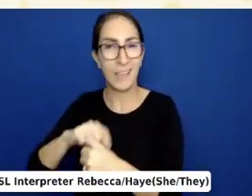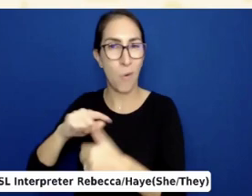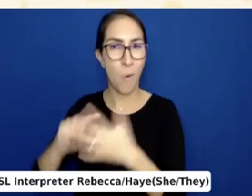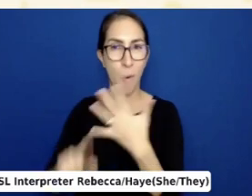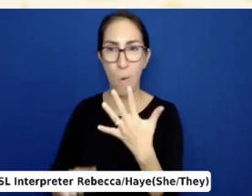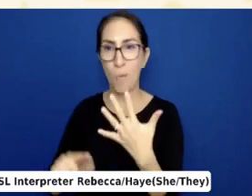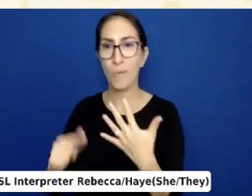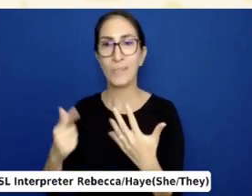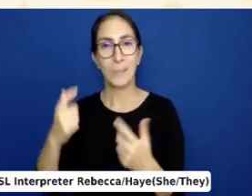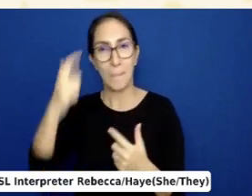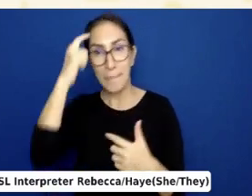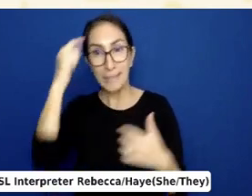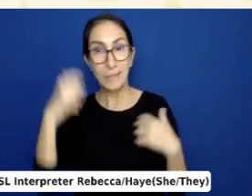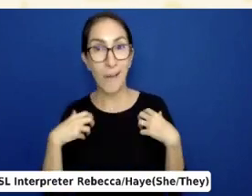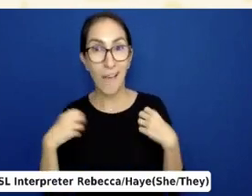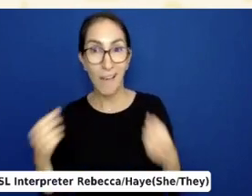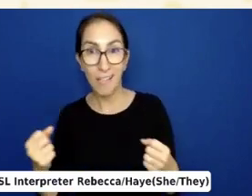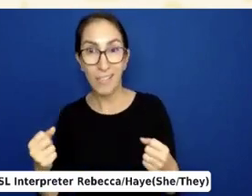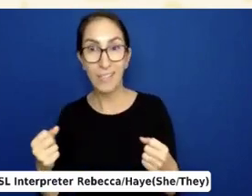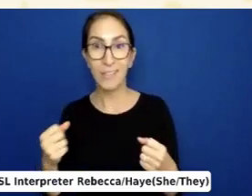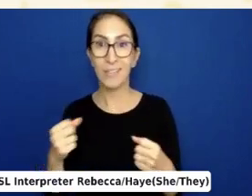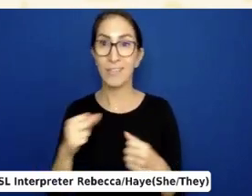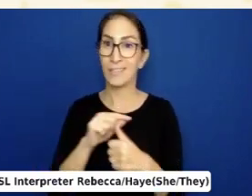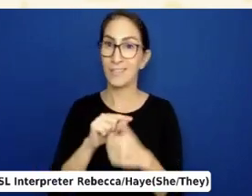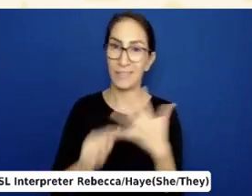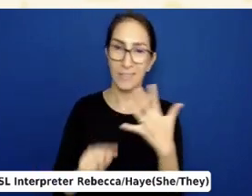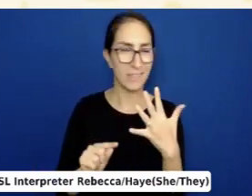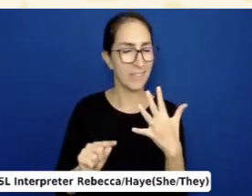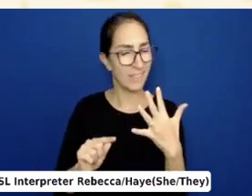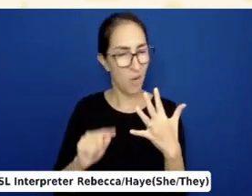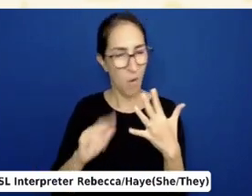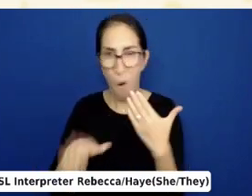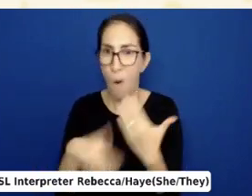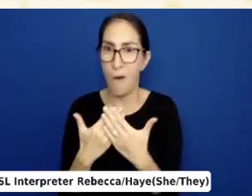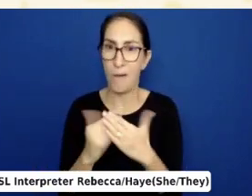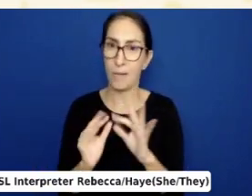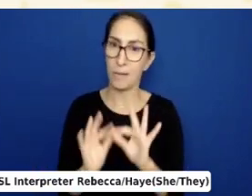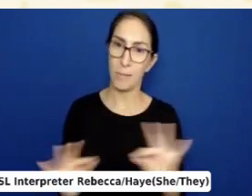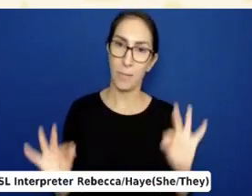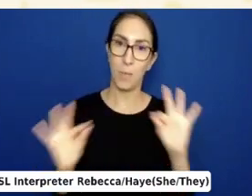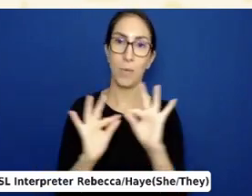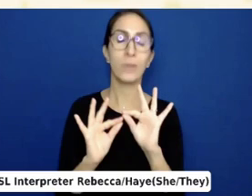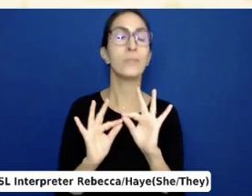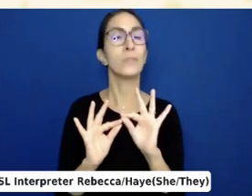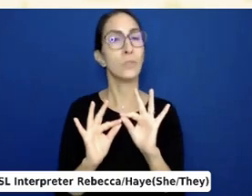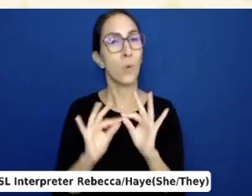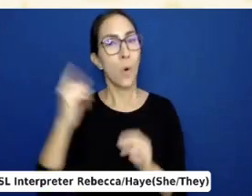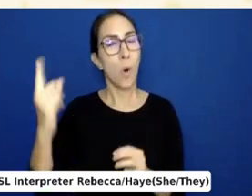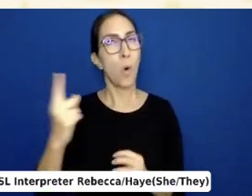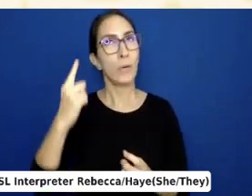Mental health is really important. So always think about what will be the major impact